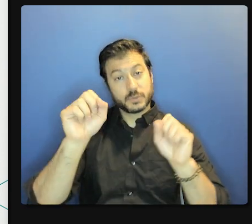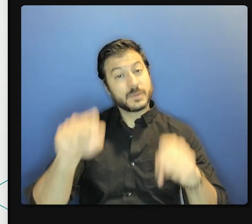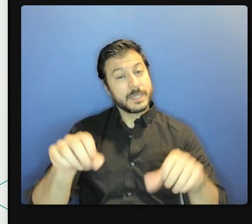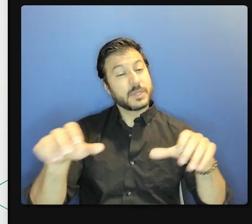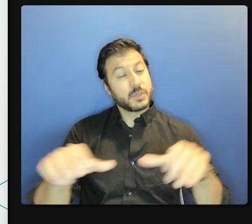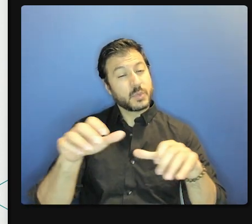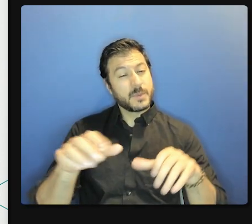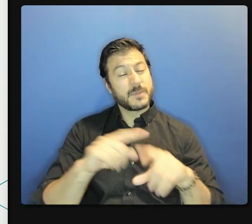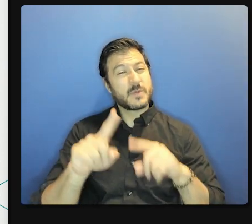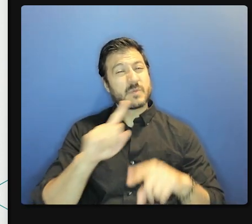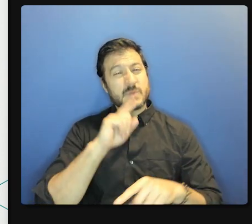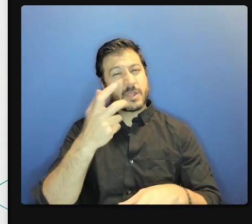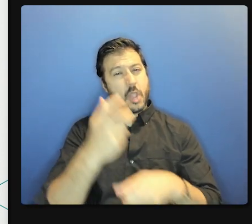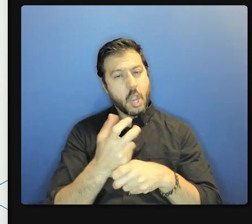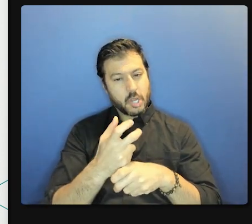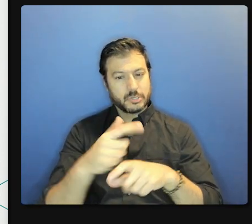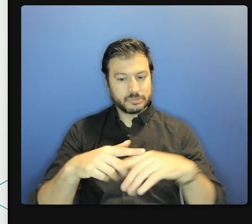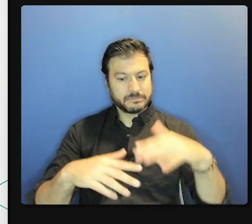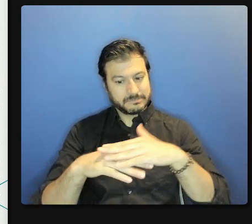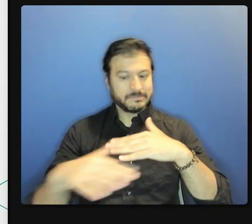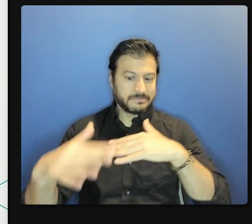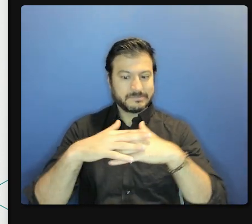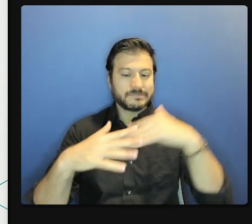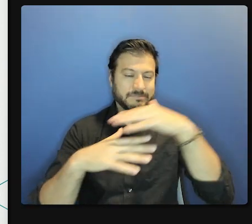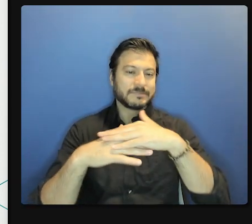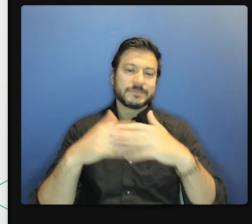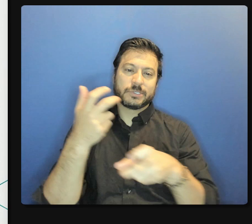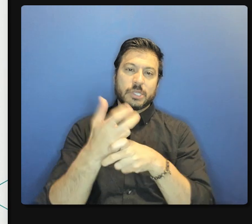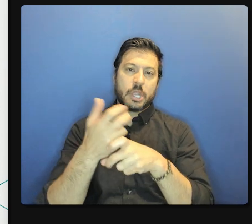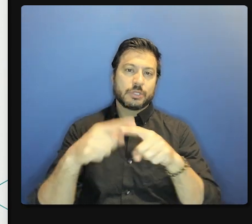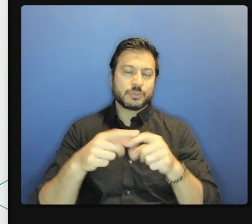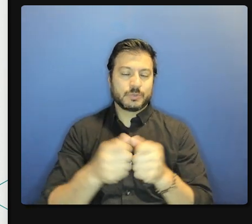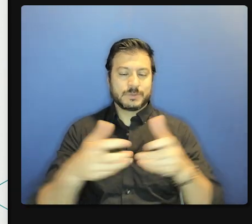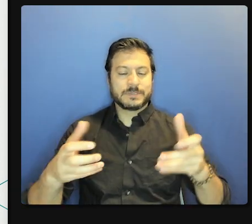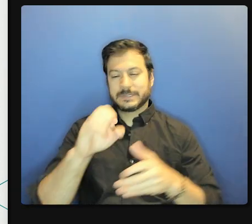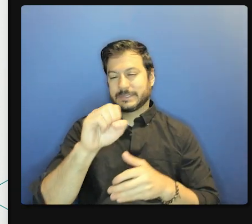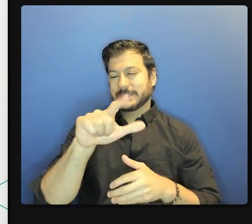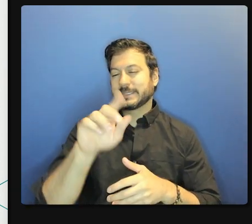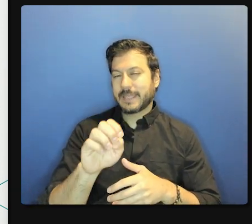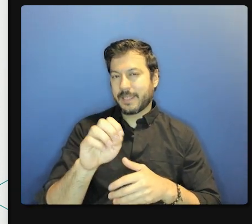It's doable but really hard to maintain and pretty hard to scale.